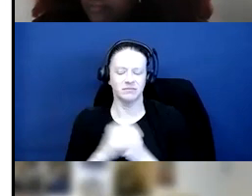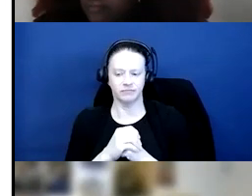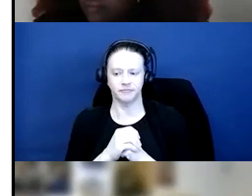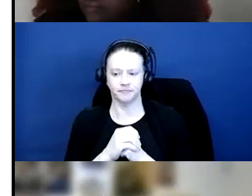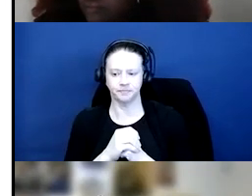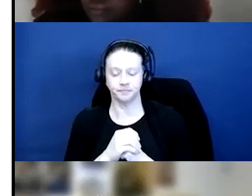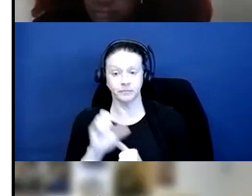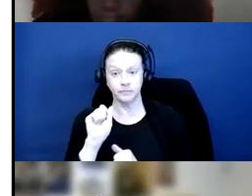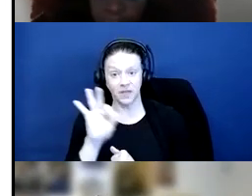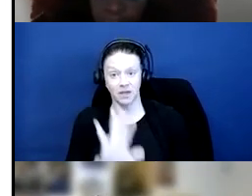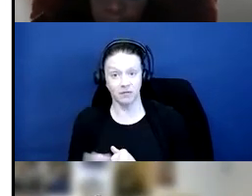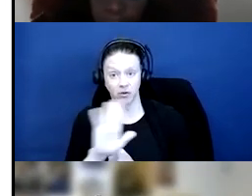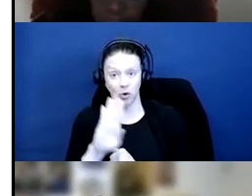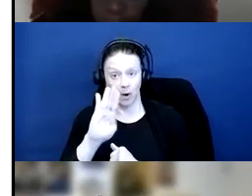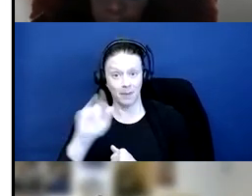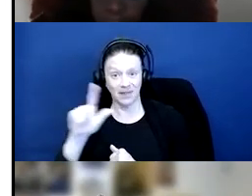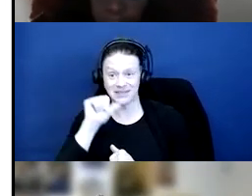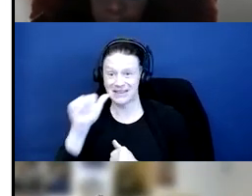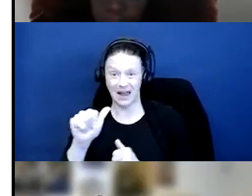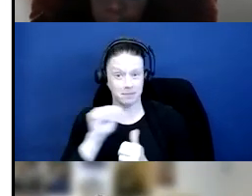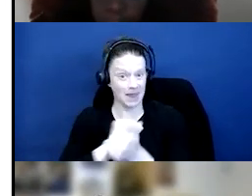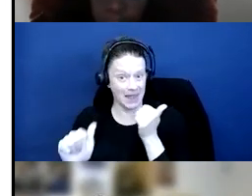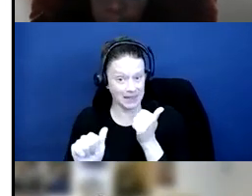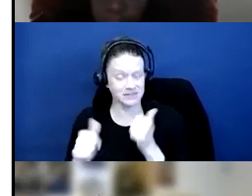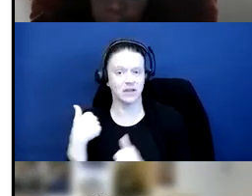If your bill doesn't pass, there's a couple of things that can happen.